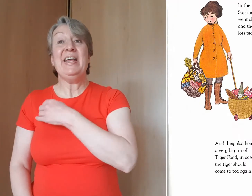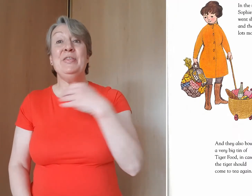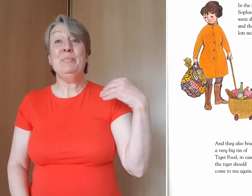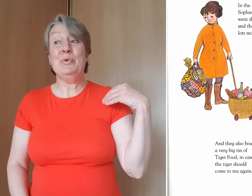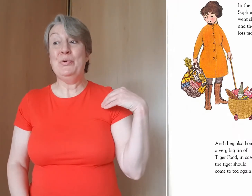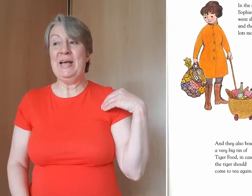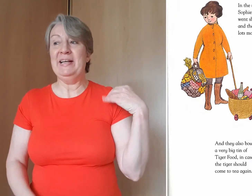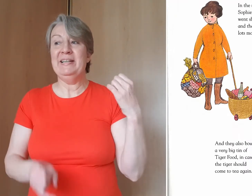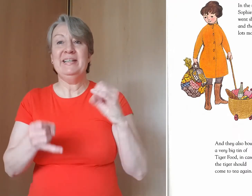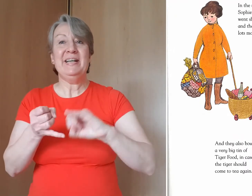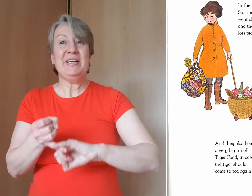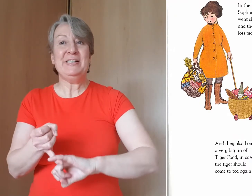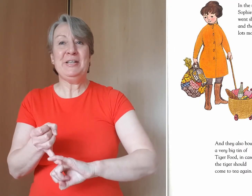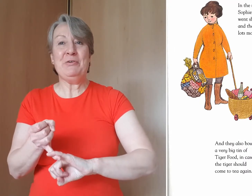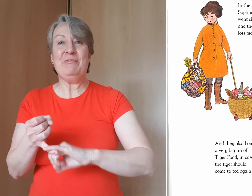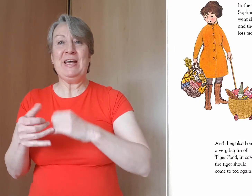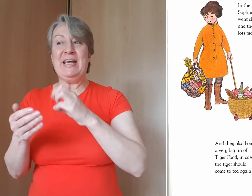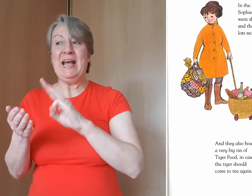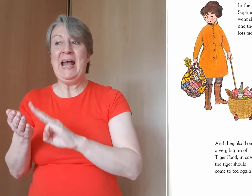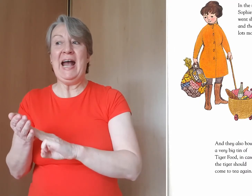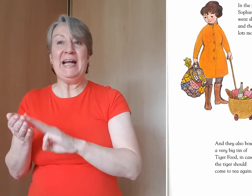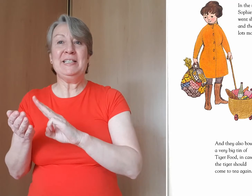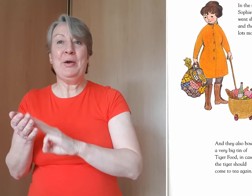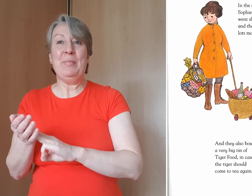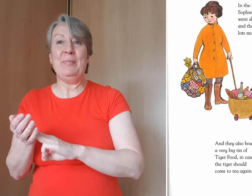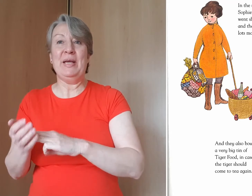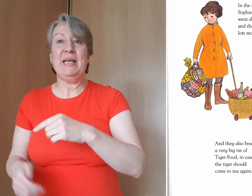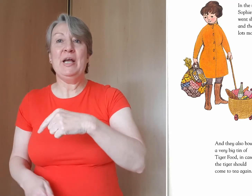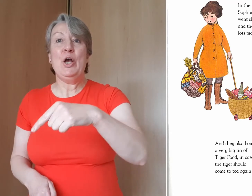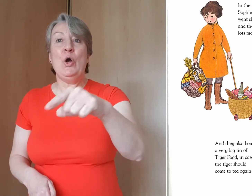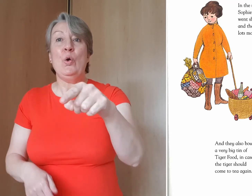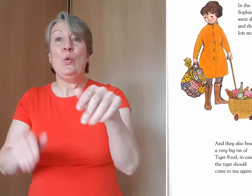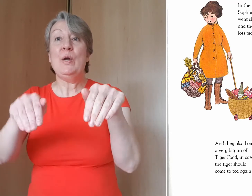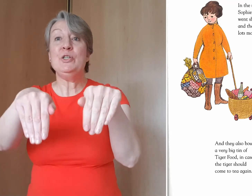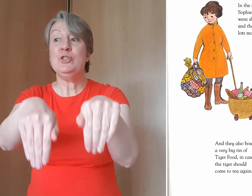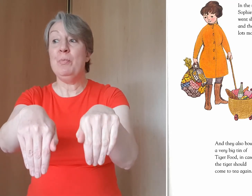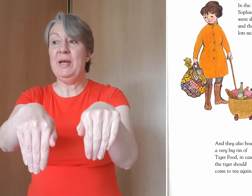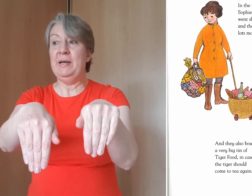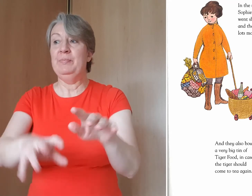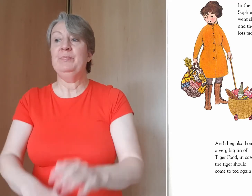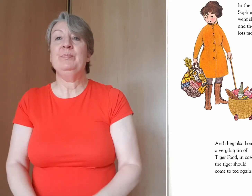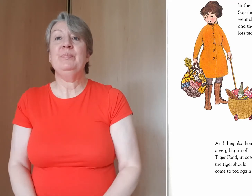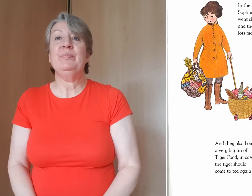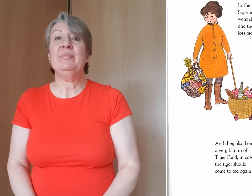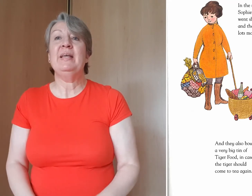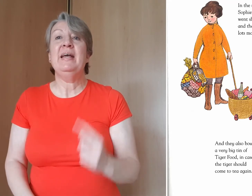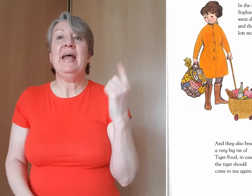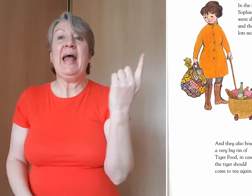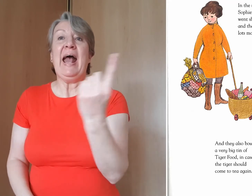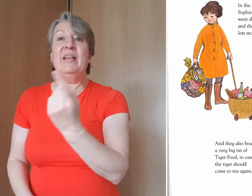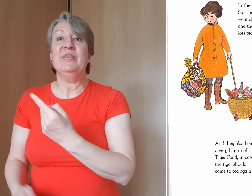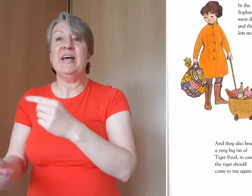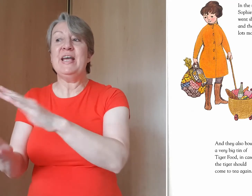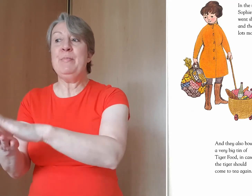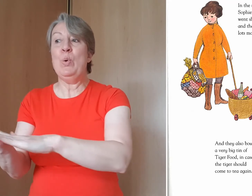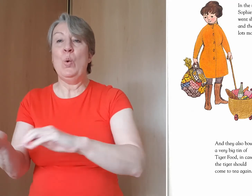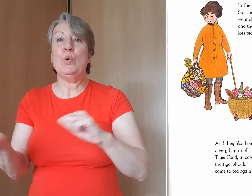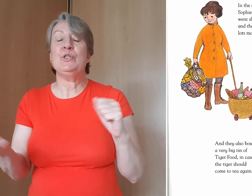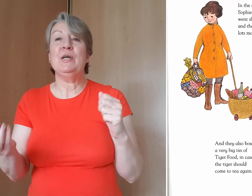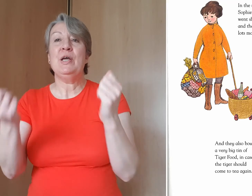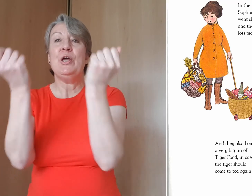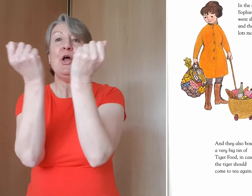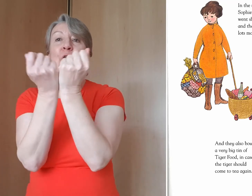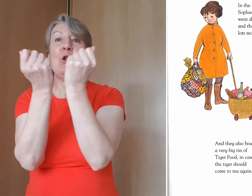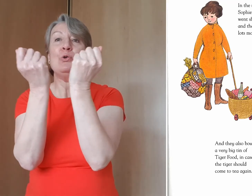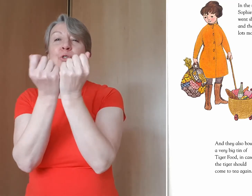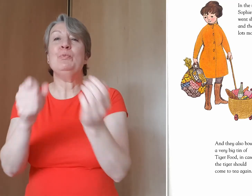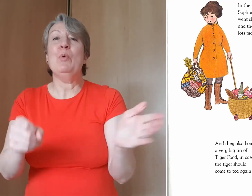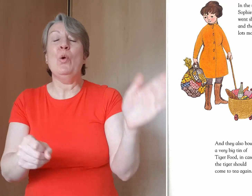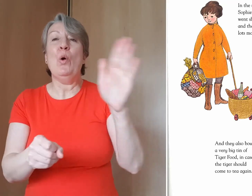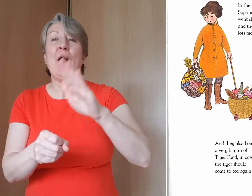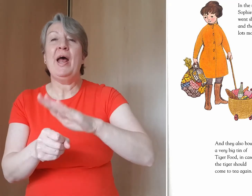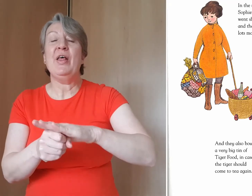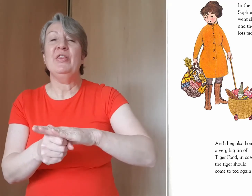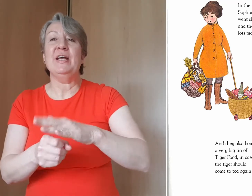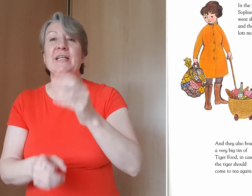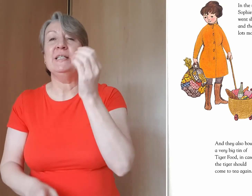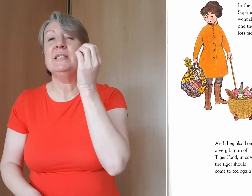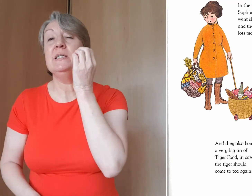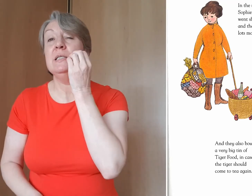In the morning Sophie and her mummy went shopping and they bought lots more things to